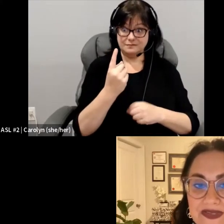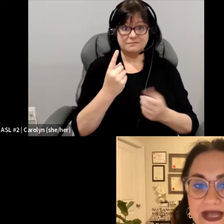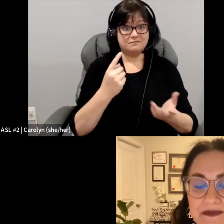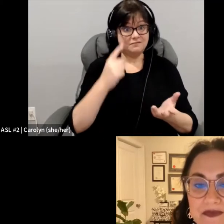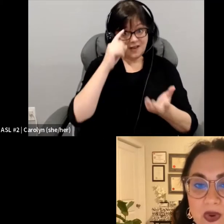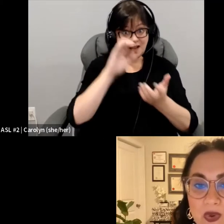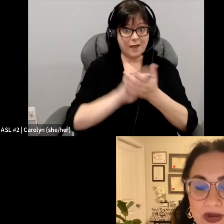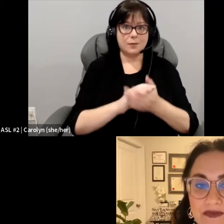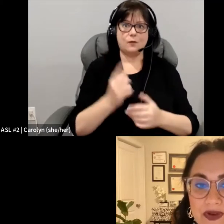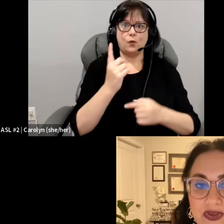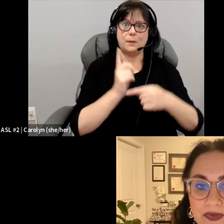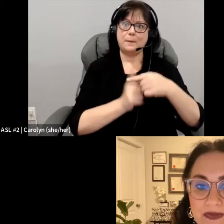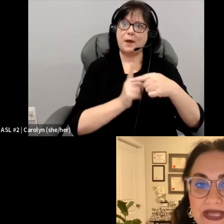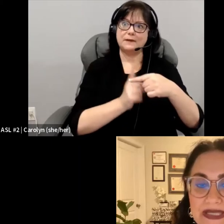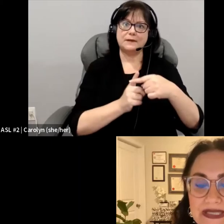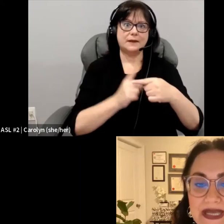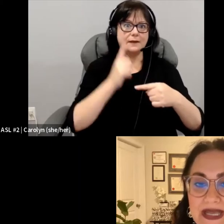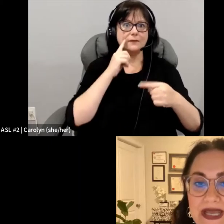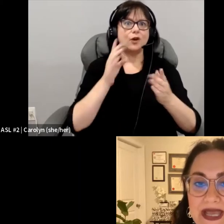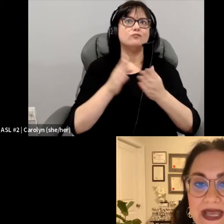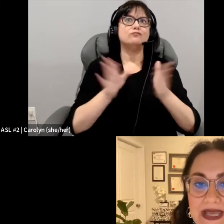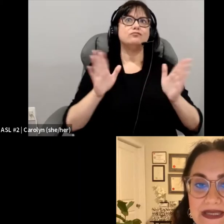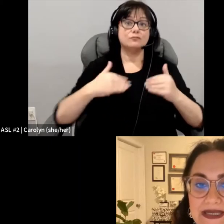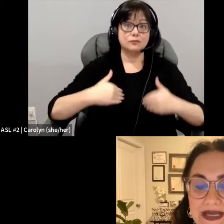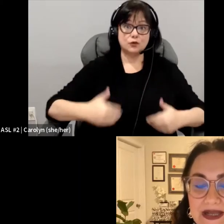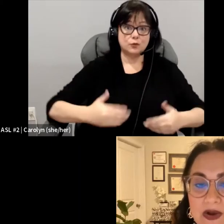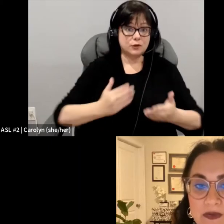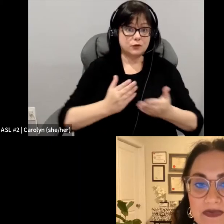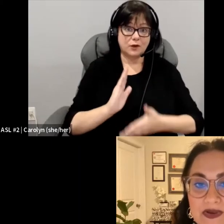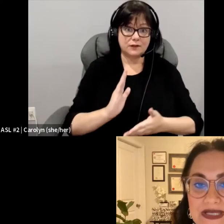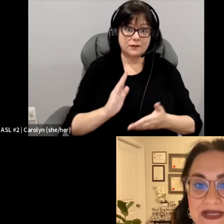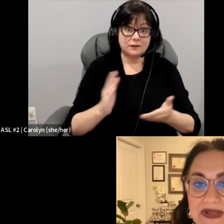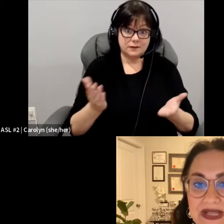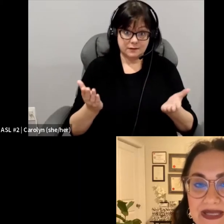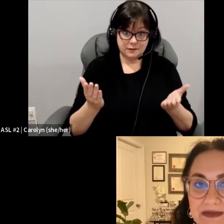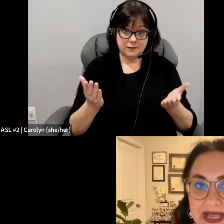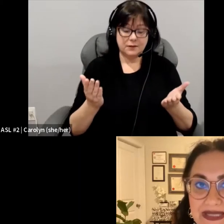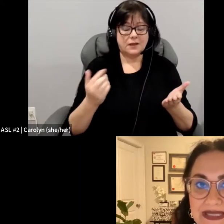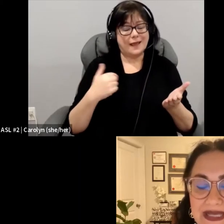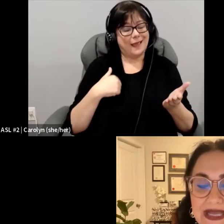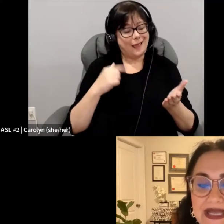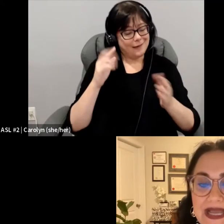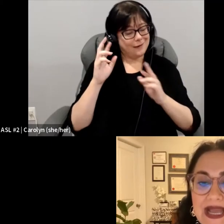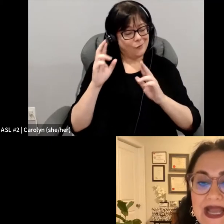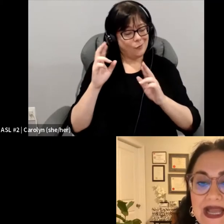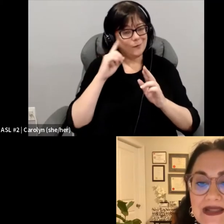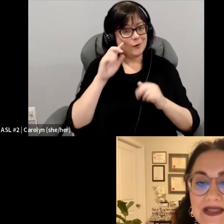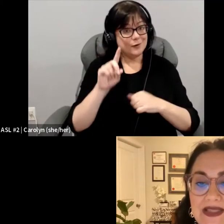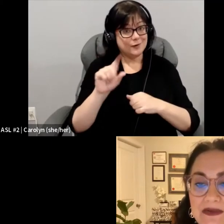STEP FORWARD FOR HUMAN RIGHTS. AND I HOPE FOR DISABILITY RIGHTS.